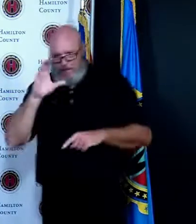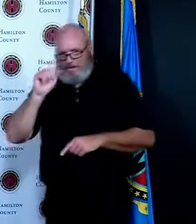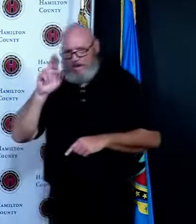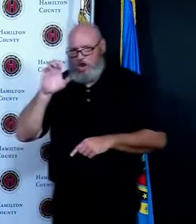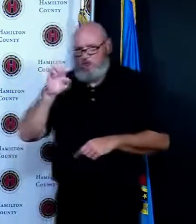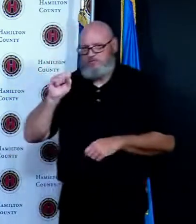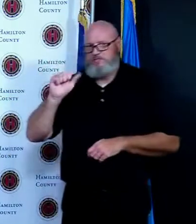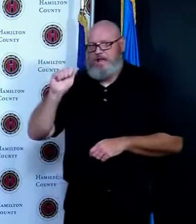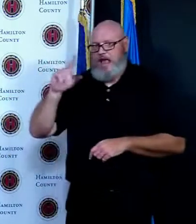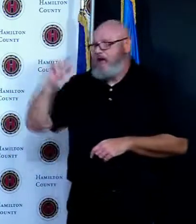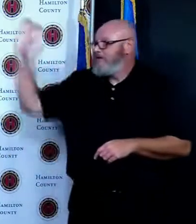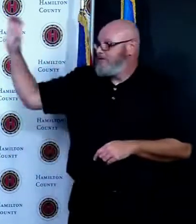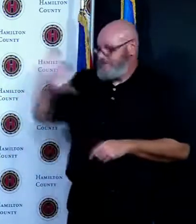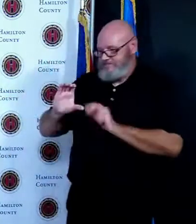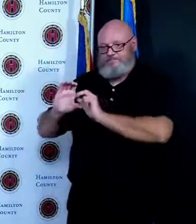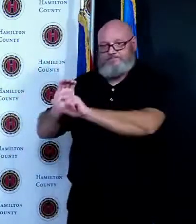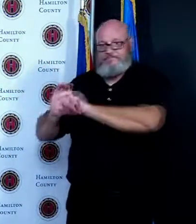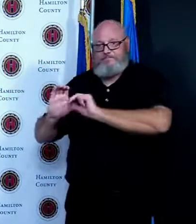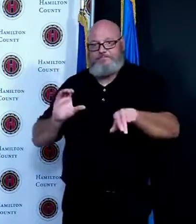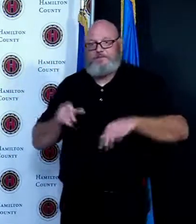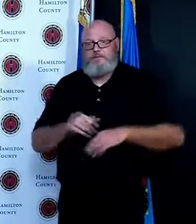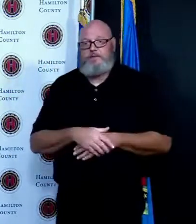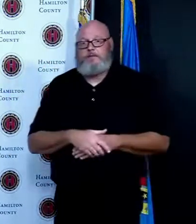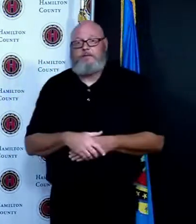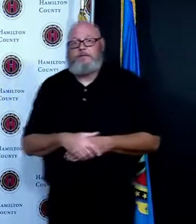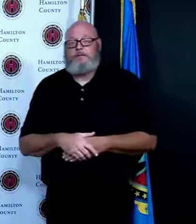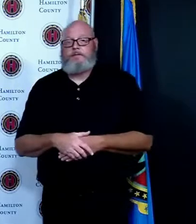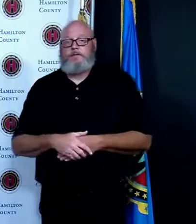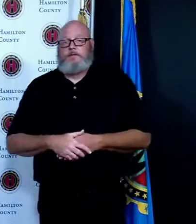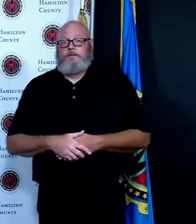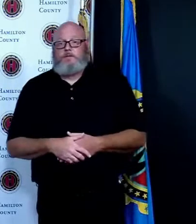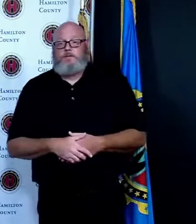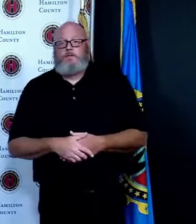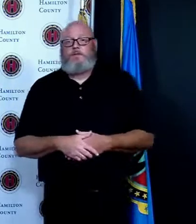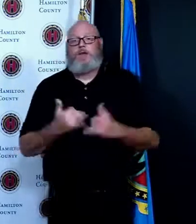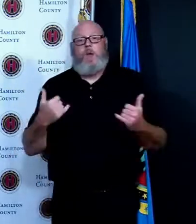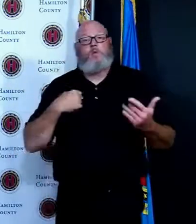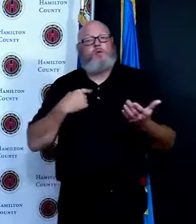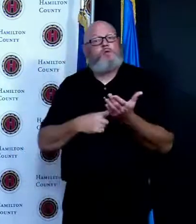is a big one there's we could talk for quite some time about this this bucket of funding